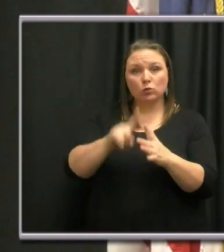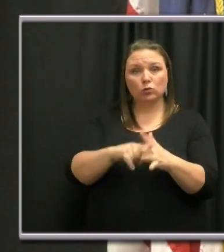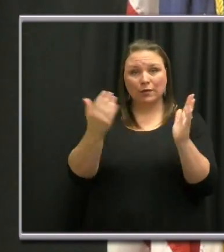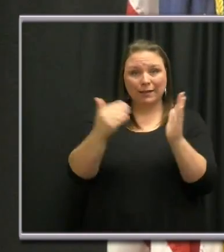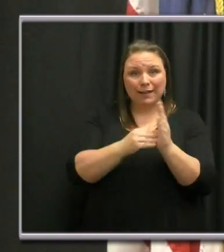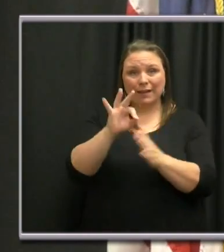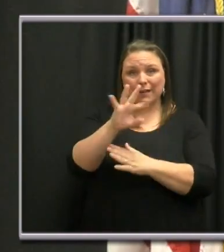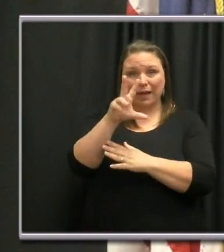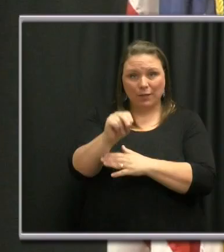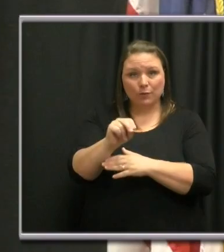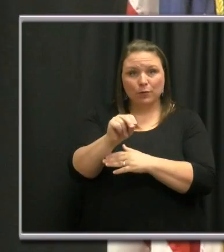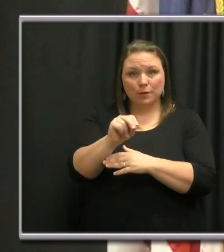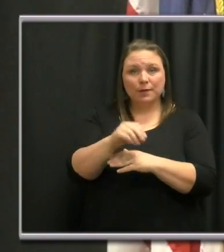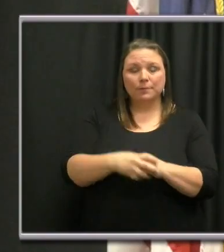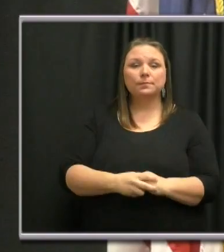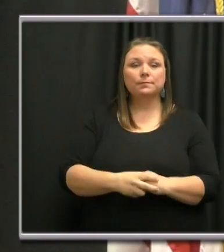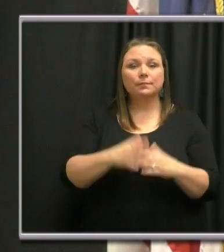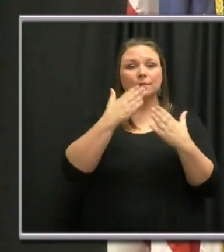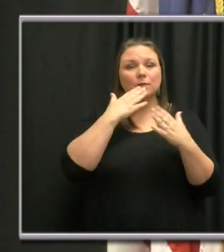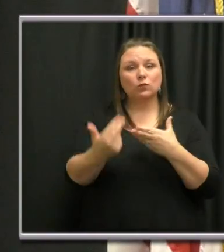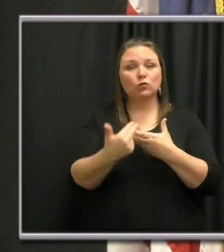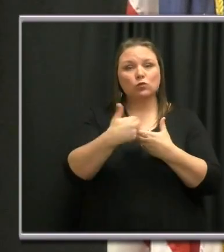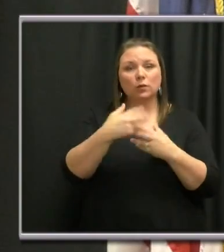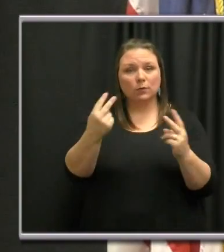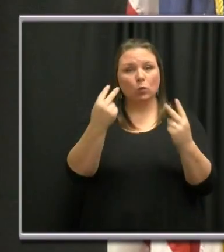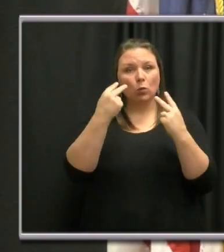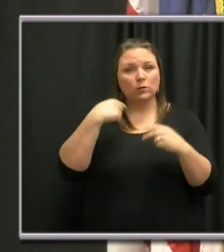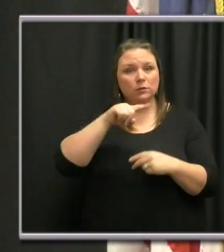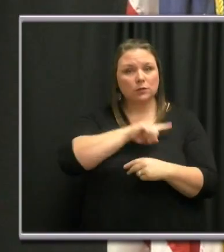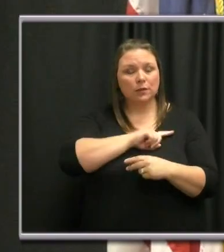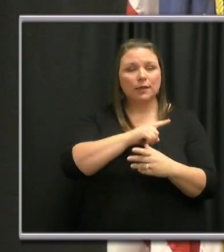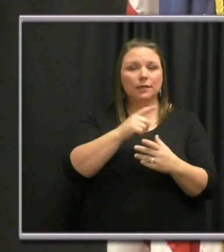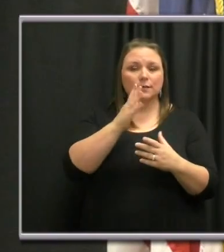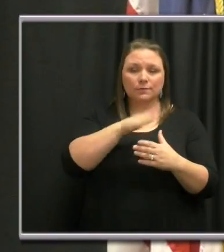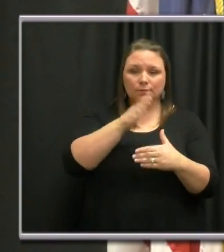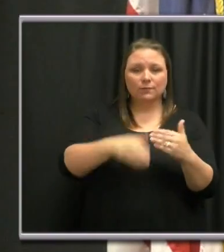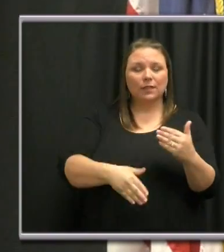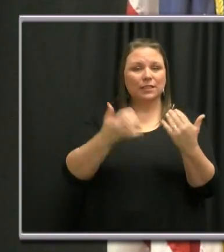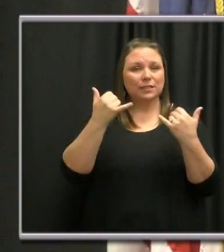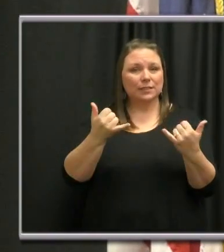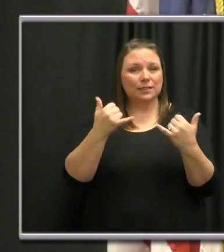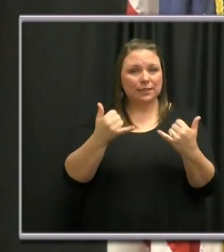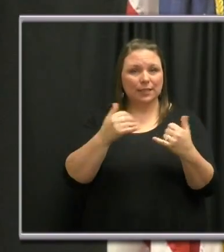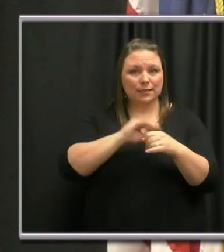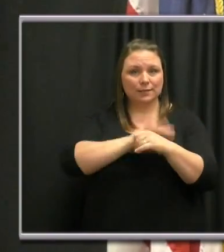RESUME MONDAY MORNING APRIL THIRTEENTH AT NINE THIRTY AM.